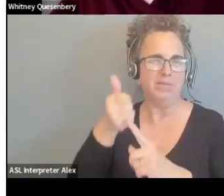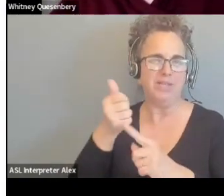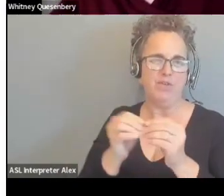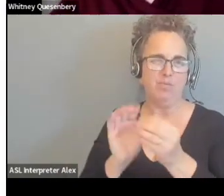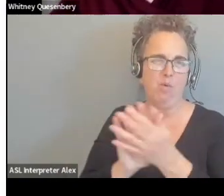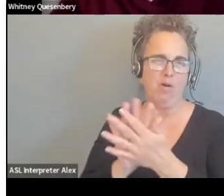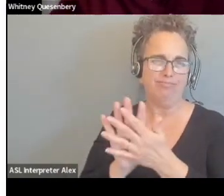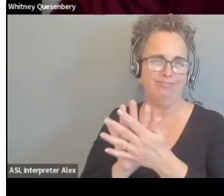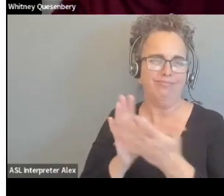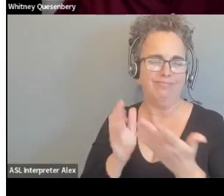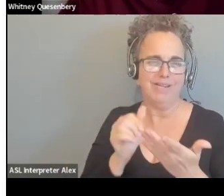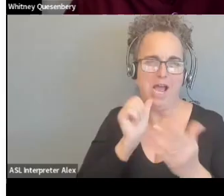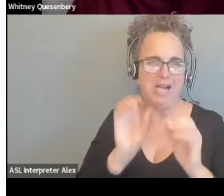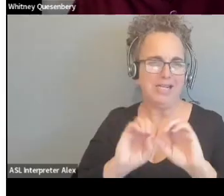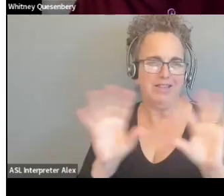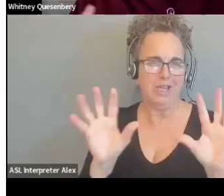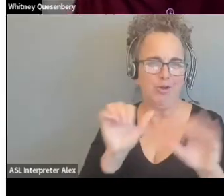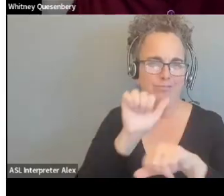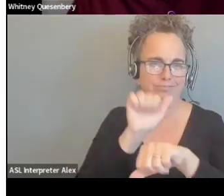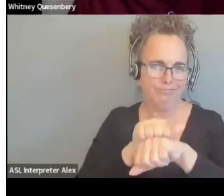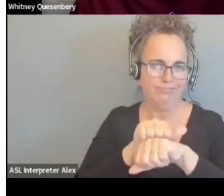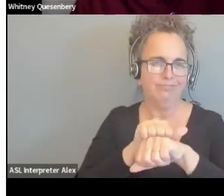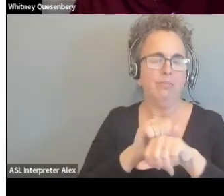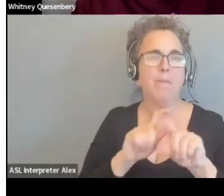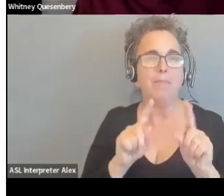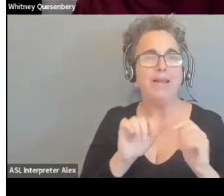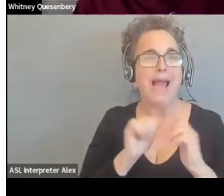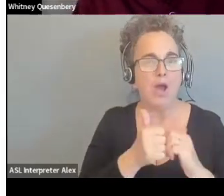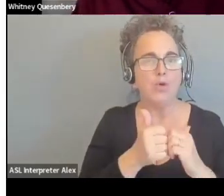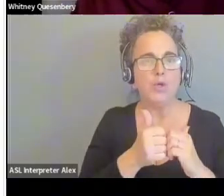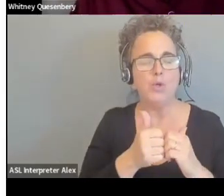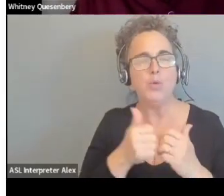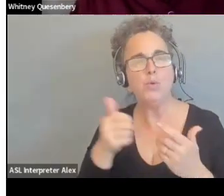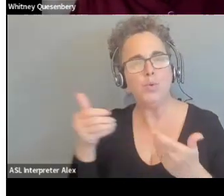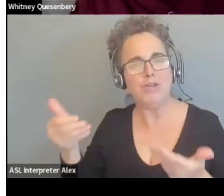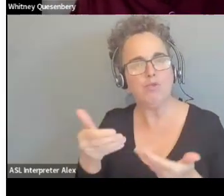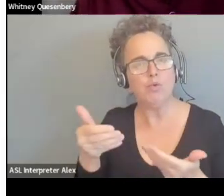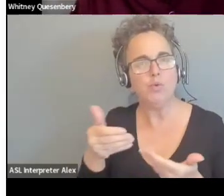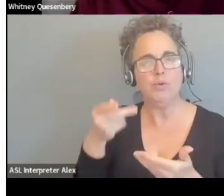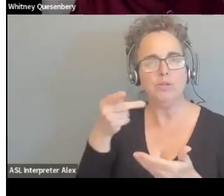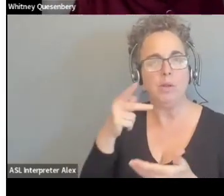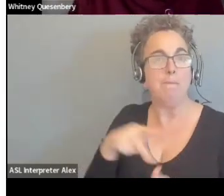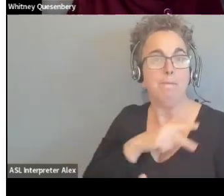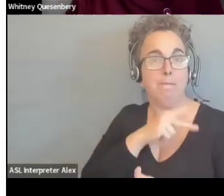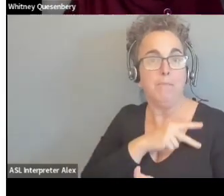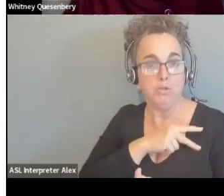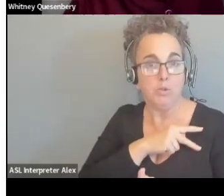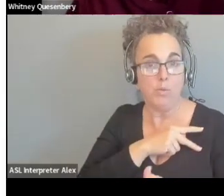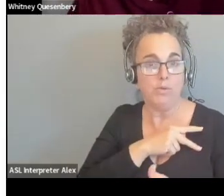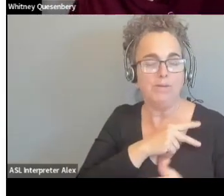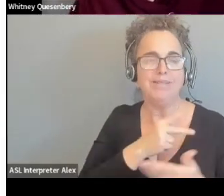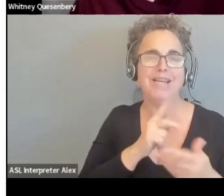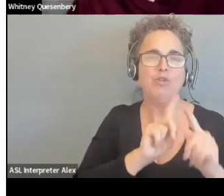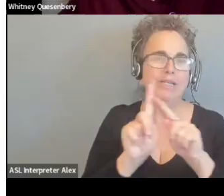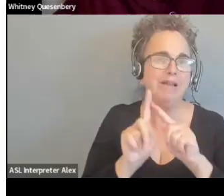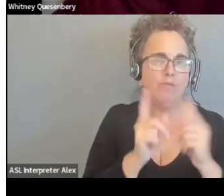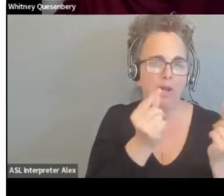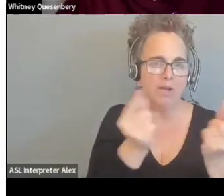how you bring this into activities. And I have a couple of different ideas that have worked for me across my career.